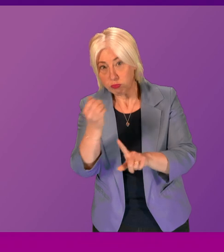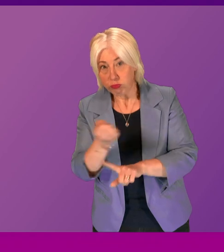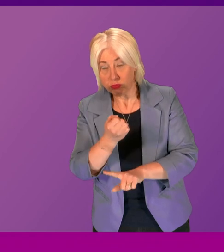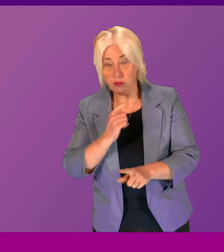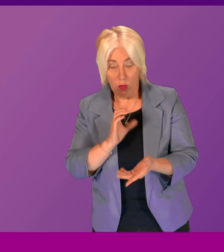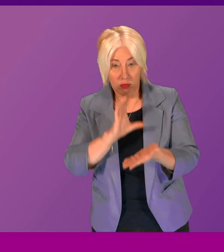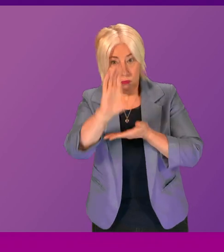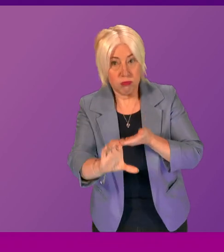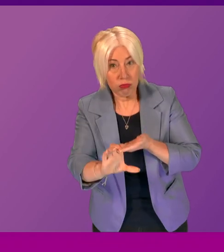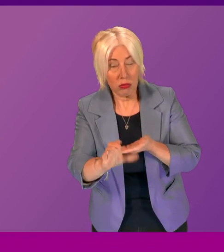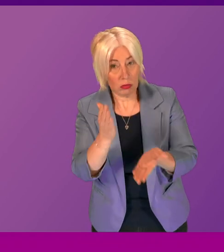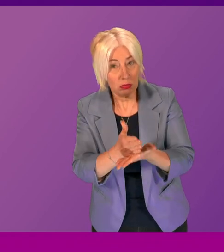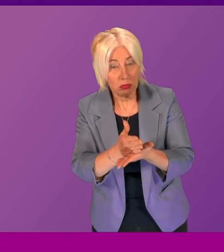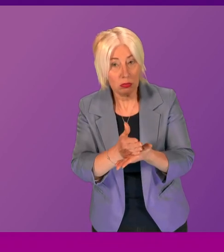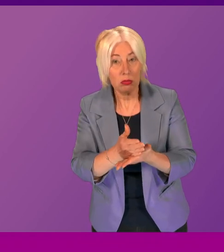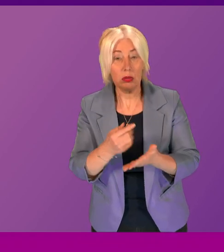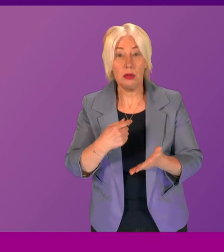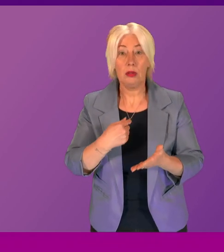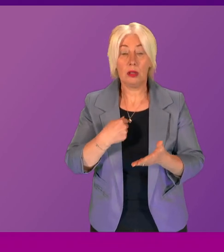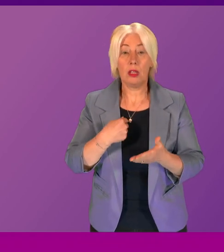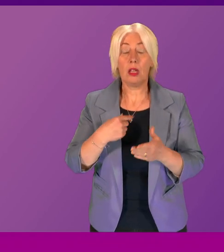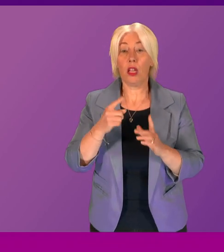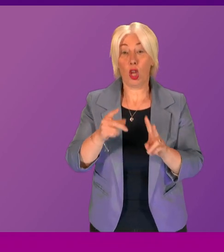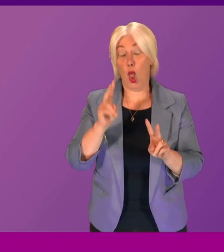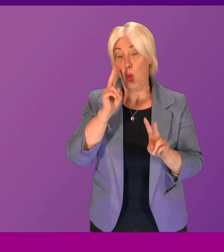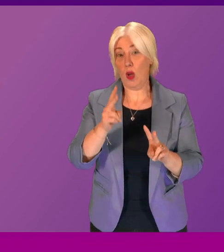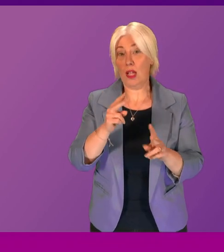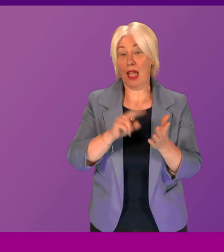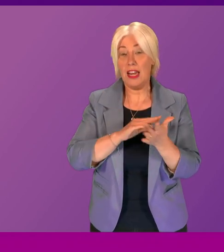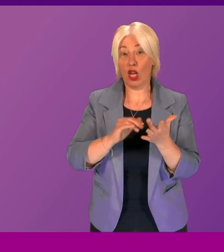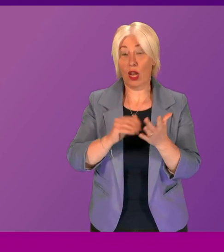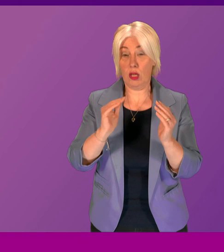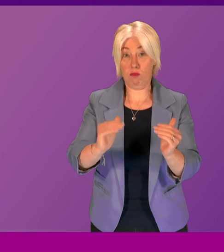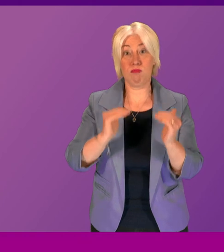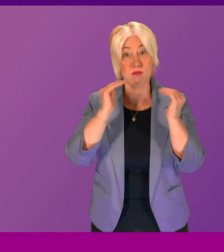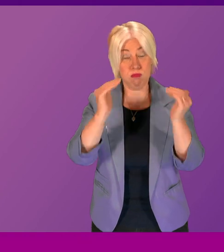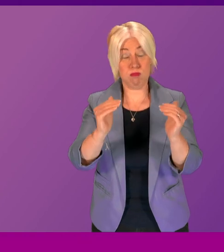in the NHS, with, for example, head count in the NHS at record high levels.